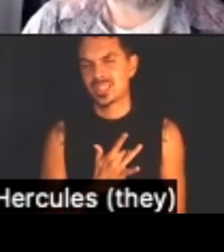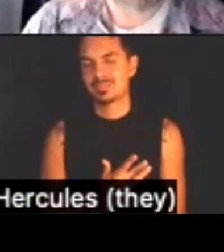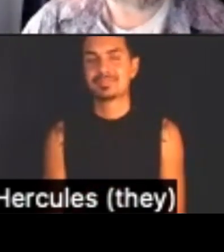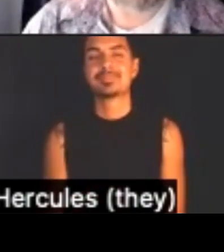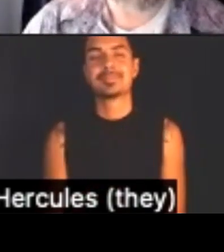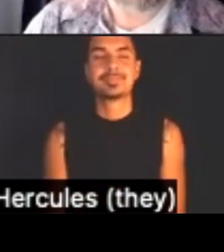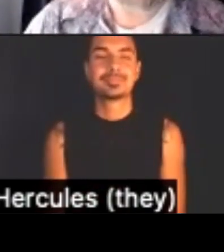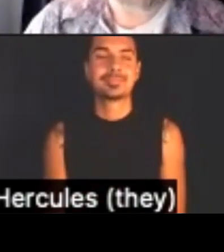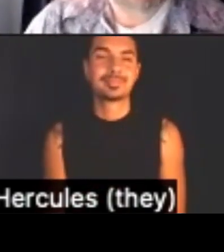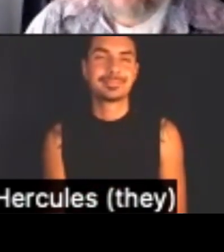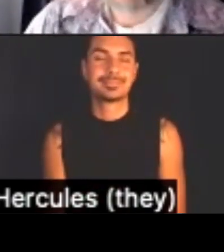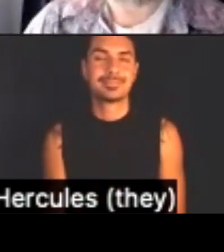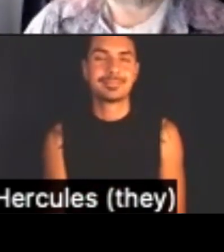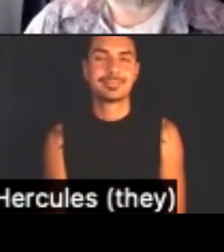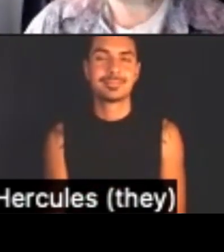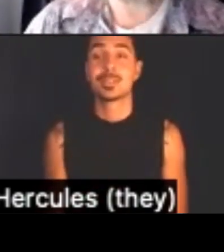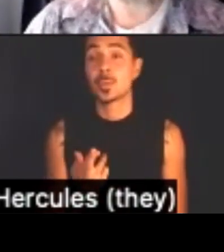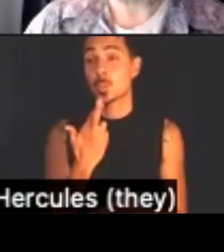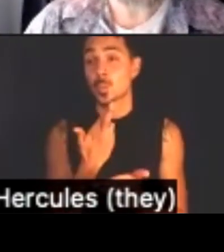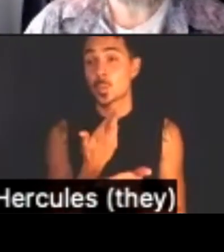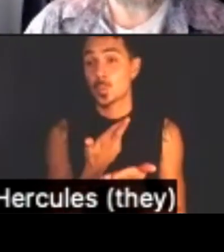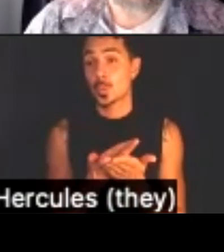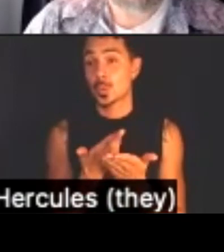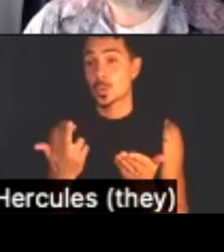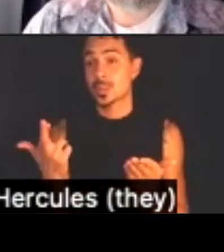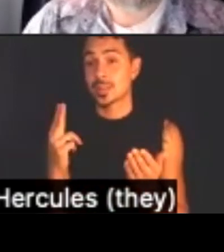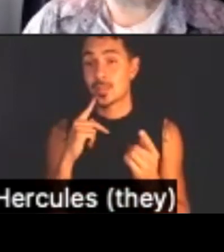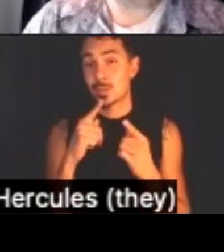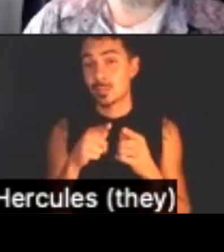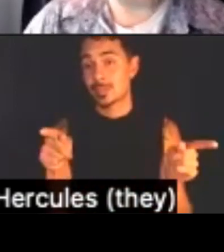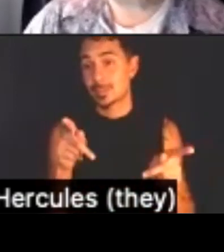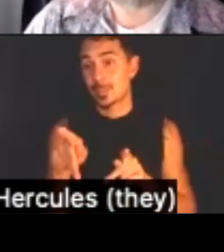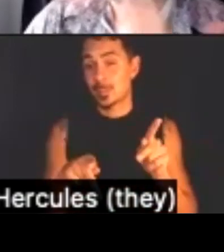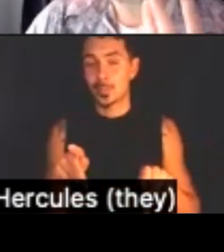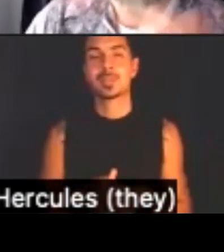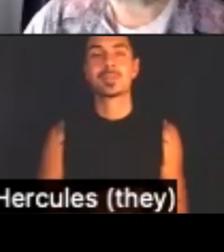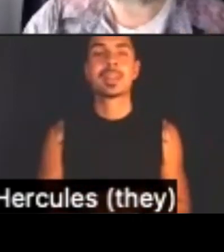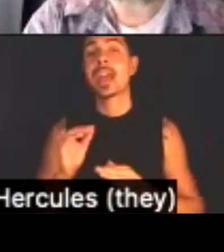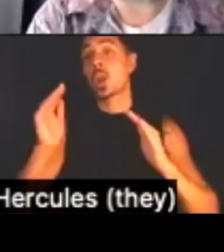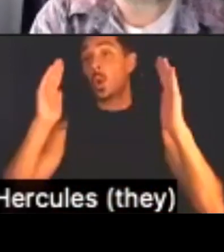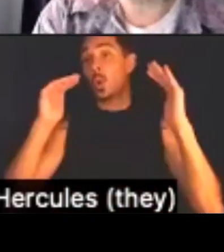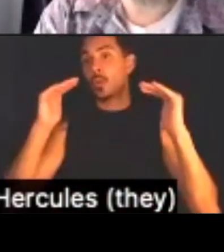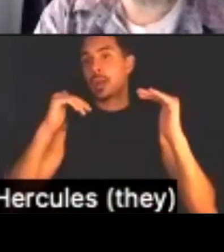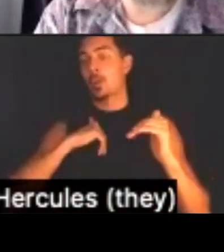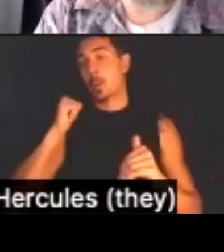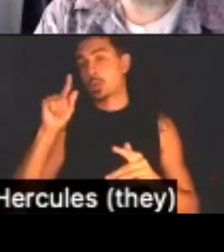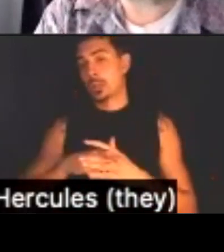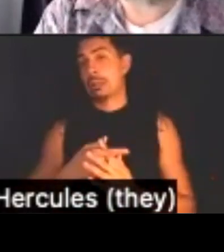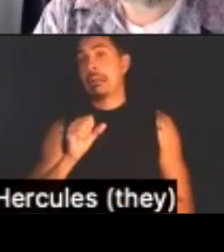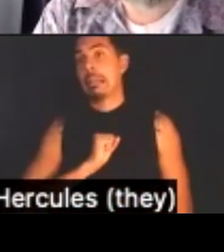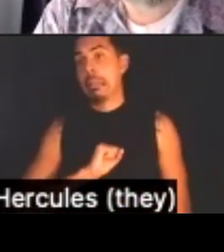Okay, a few resources for folks. And hopefully I won't start coughing with my crying.